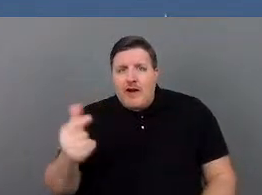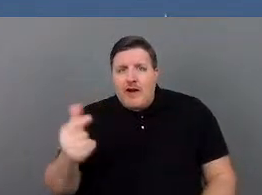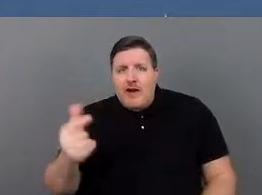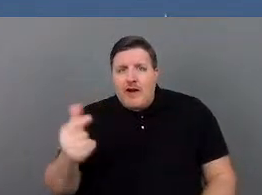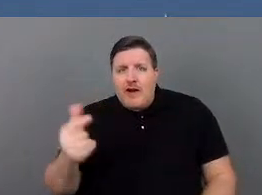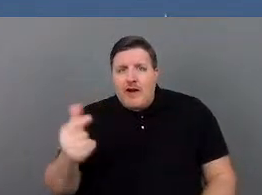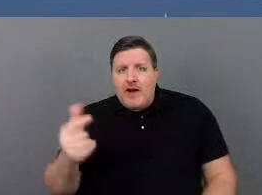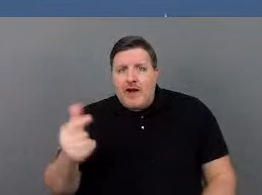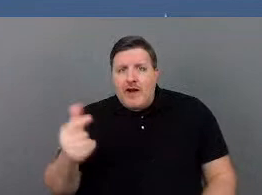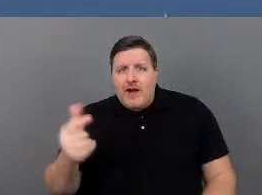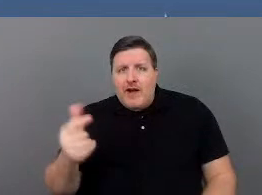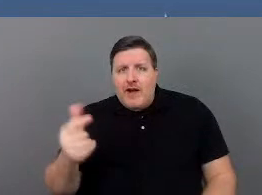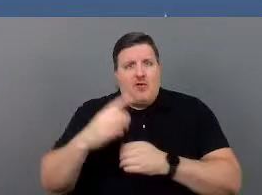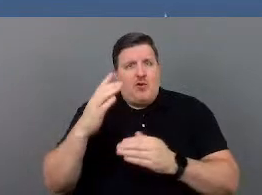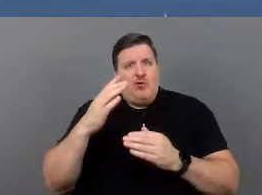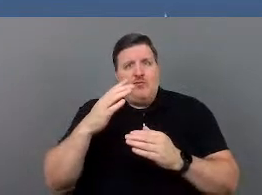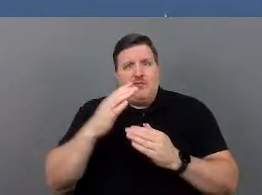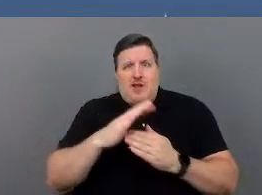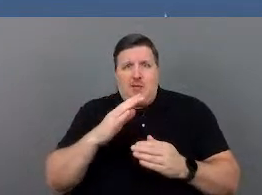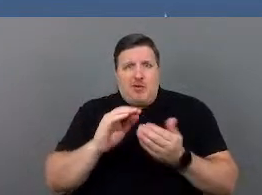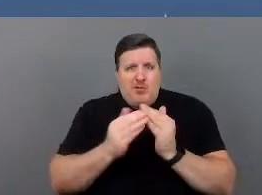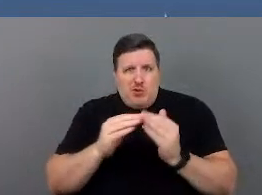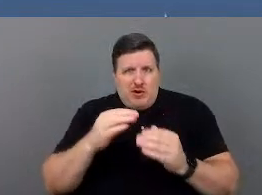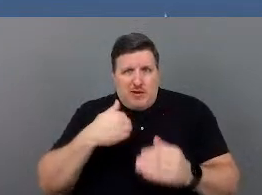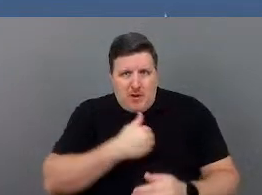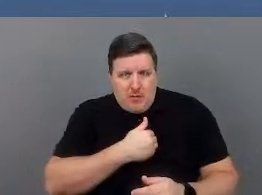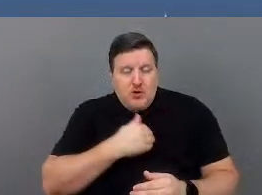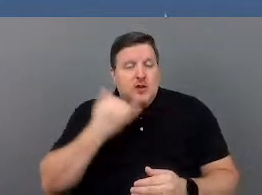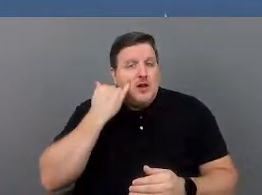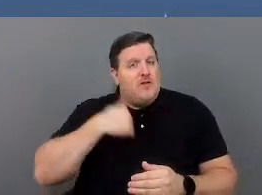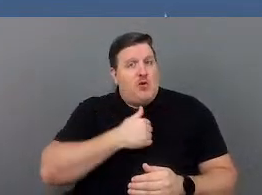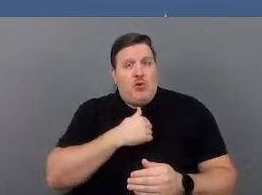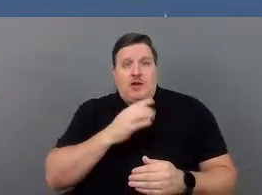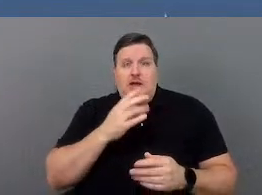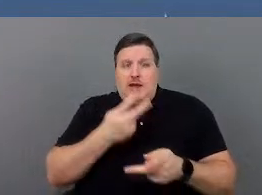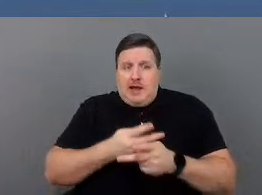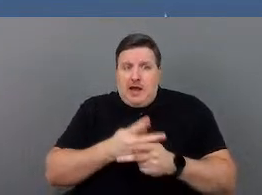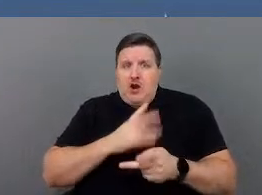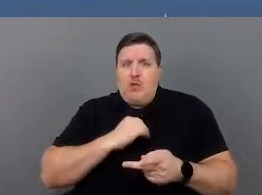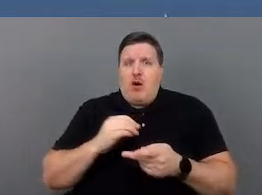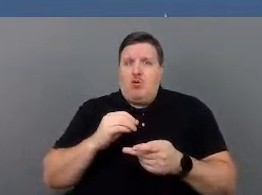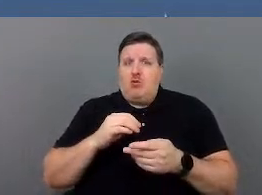NEIGHBORHOODS IN MINNEAPOLIS I I AM MROR THE COUNCIL TO REFLECT THIS INCREASE FOR MPD AND INVEST IN THINGS THAT